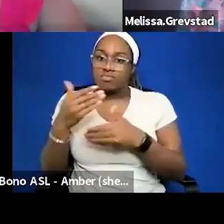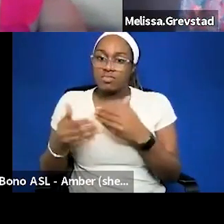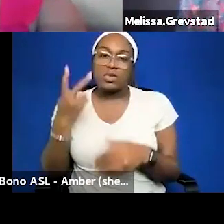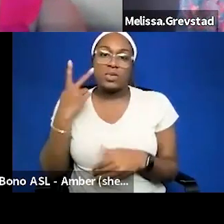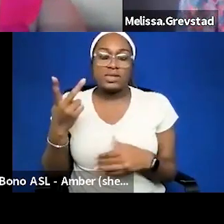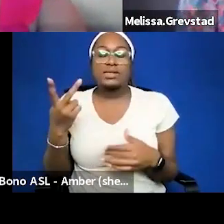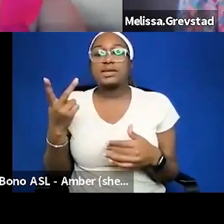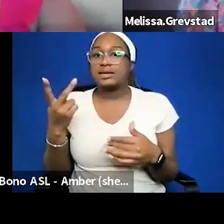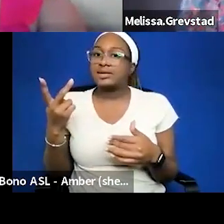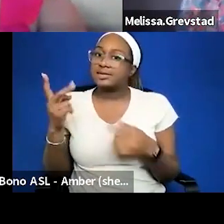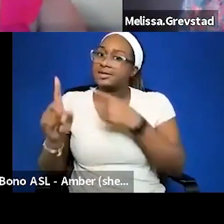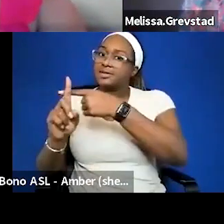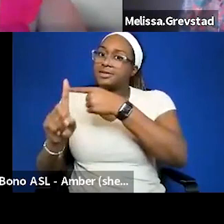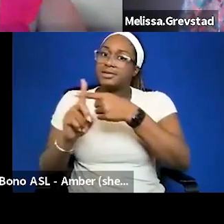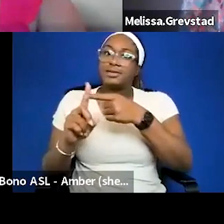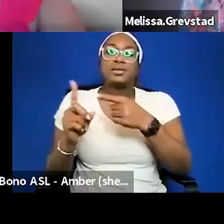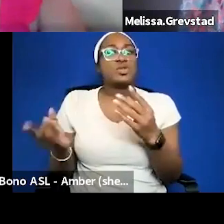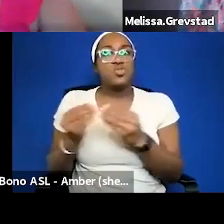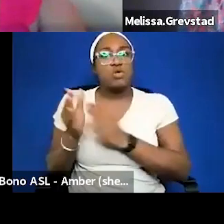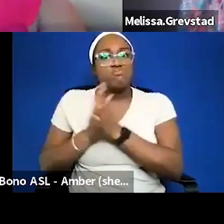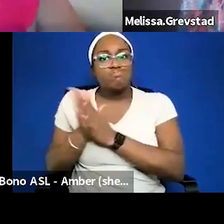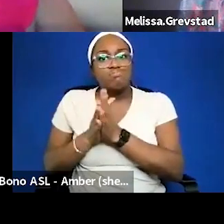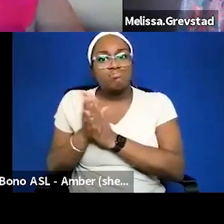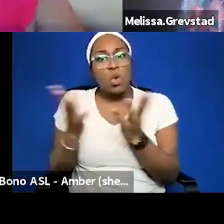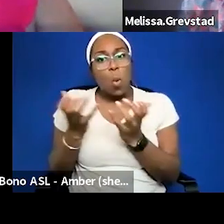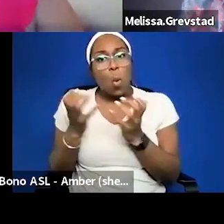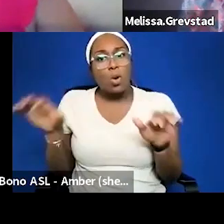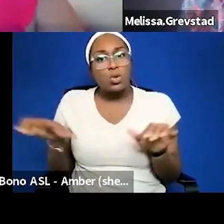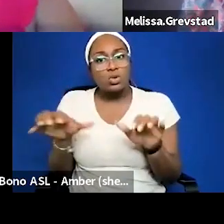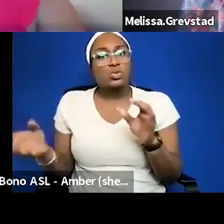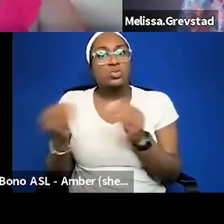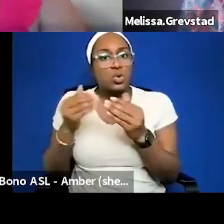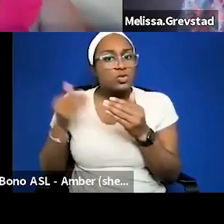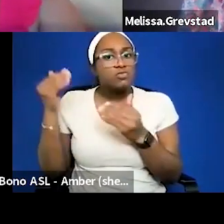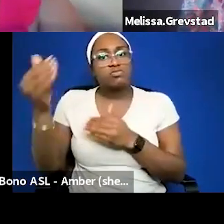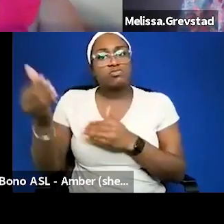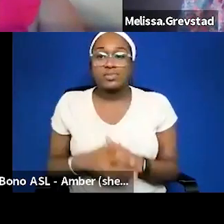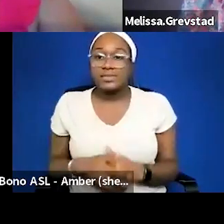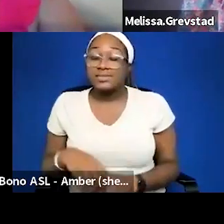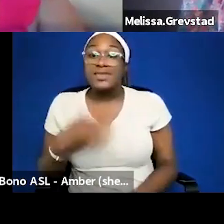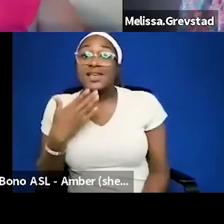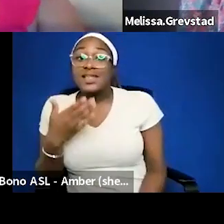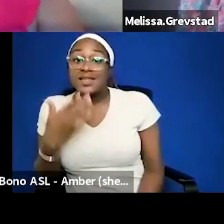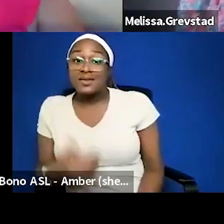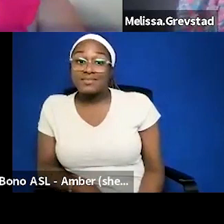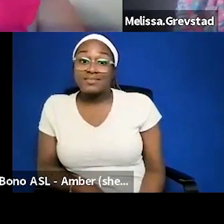There's a lot of appetite to do more of that in the future. And thank you. I want to I want to give,